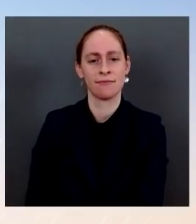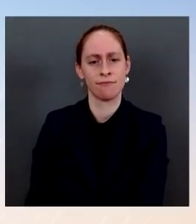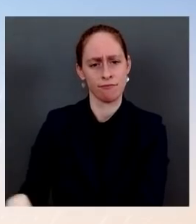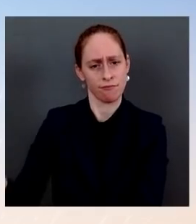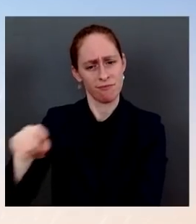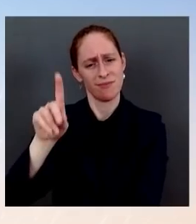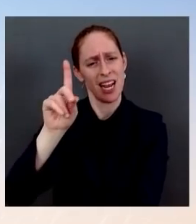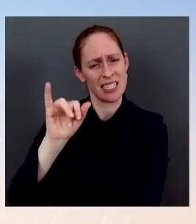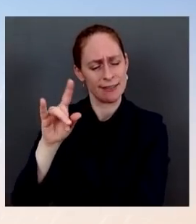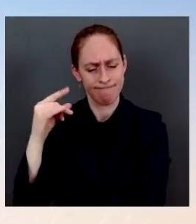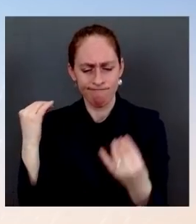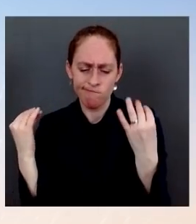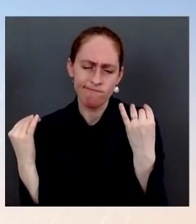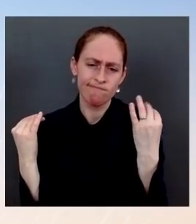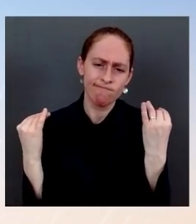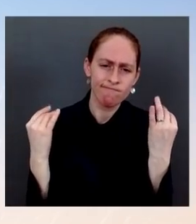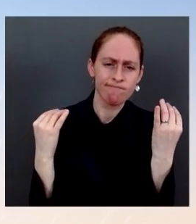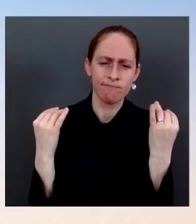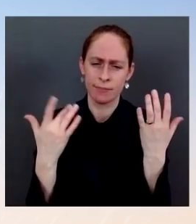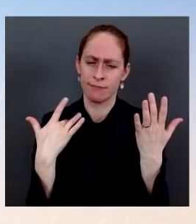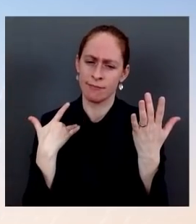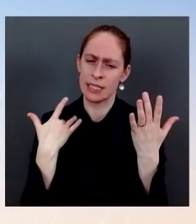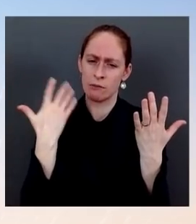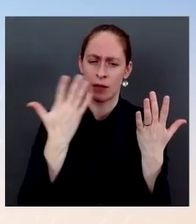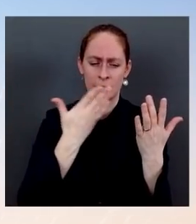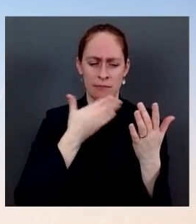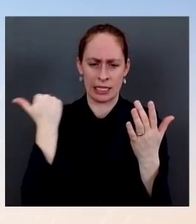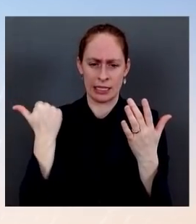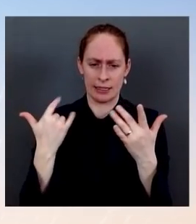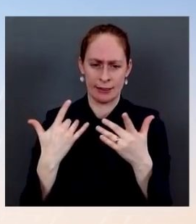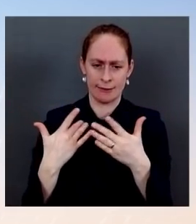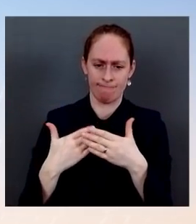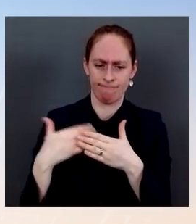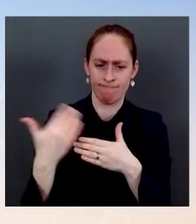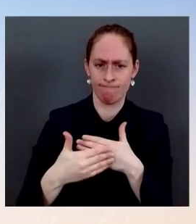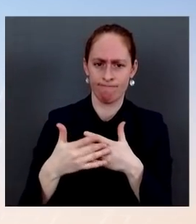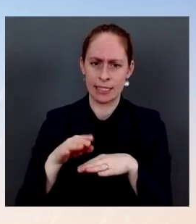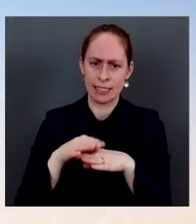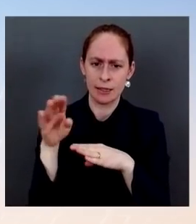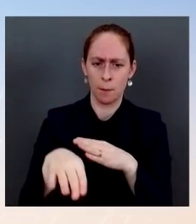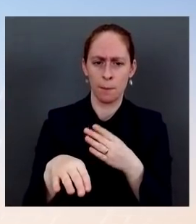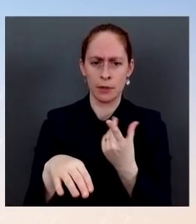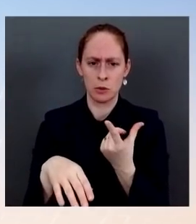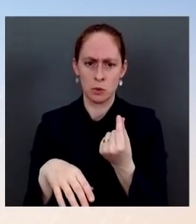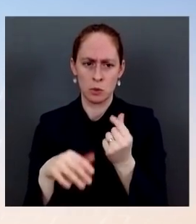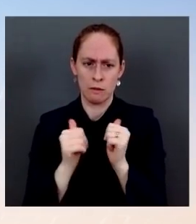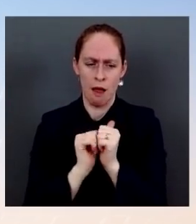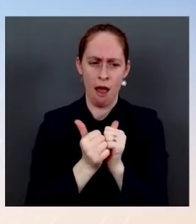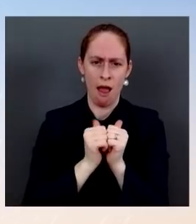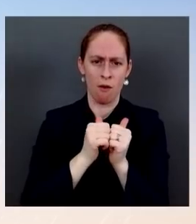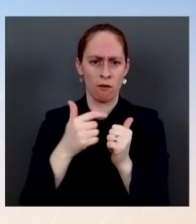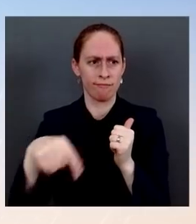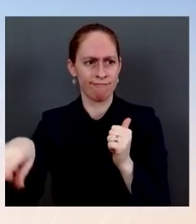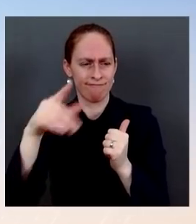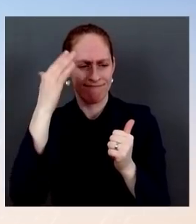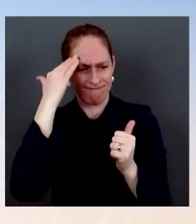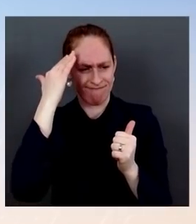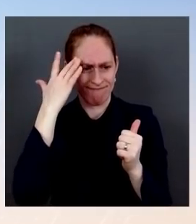you know, very transmissible variants, that's one thing. But the President knew that we needed to increase testing capacity.